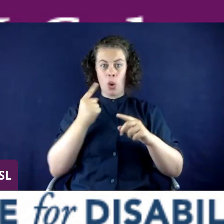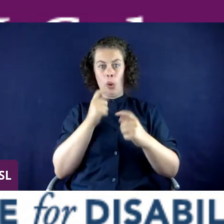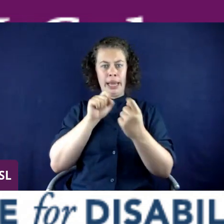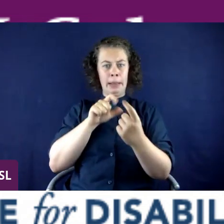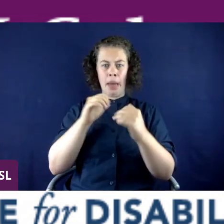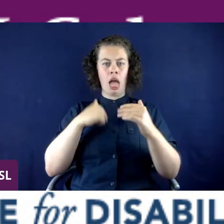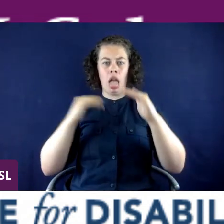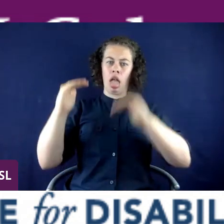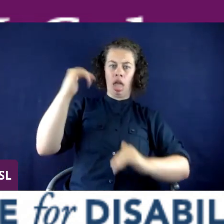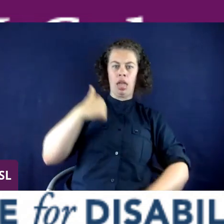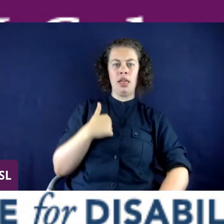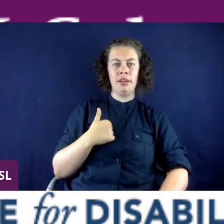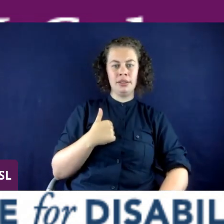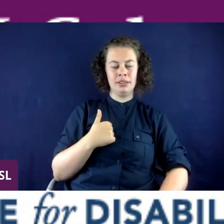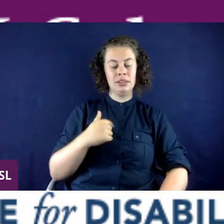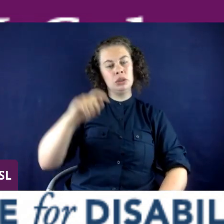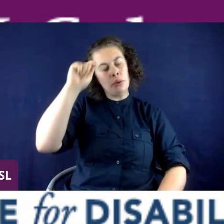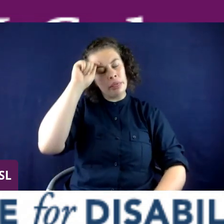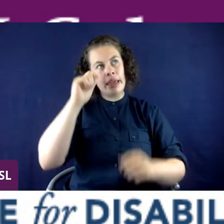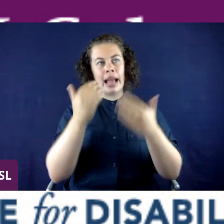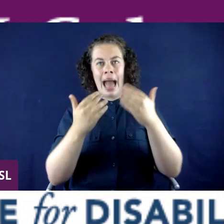It is cultural practices.